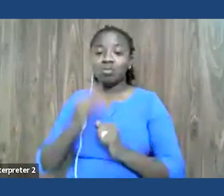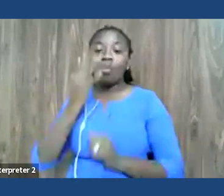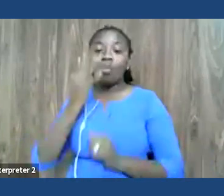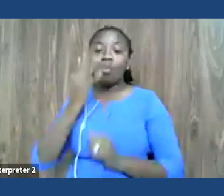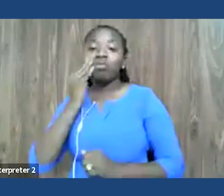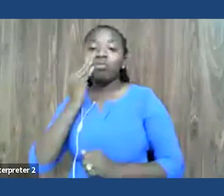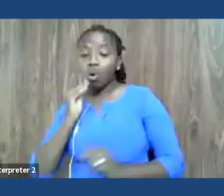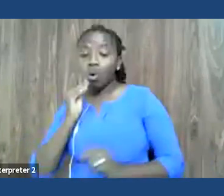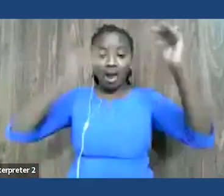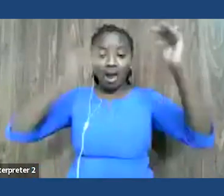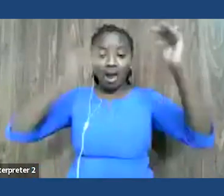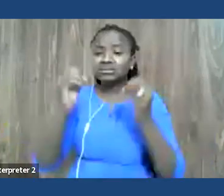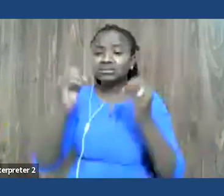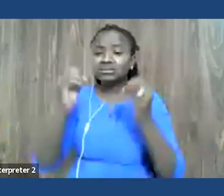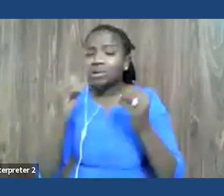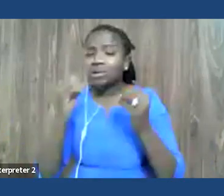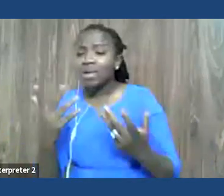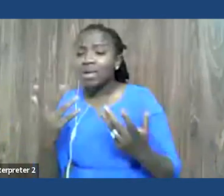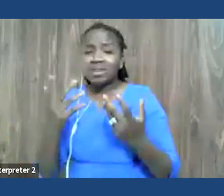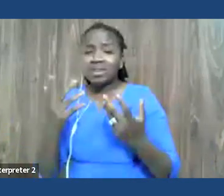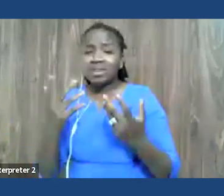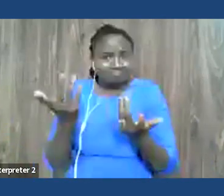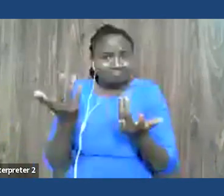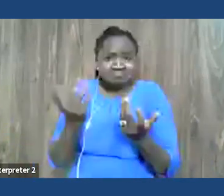Every unique life lived experience is important.